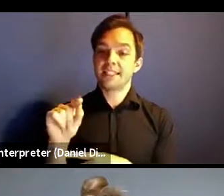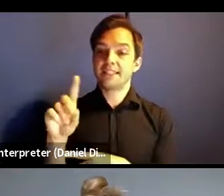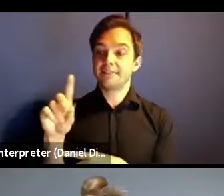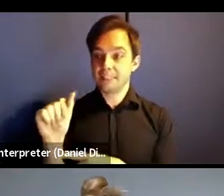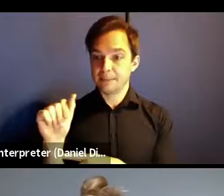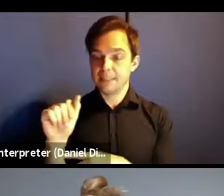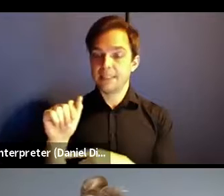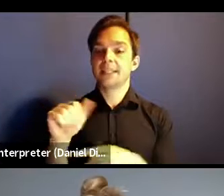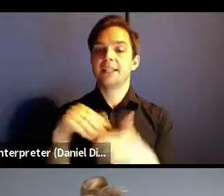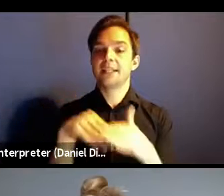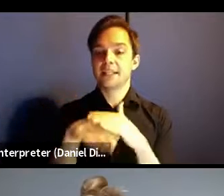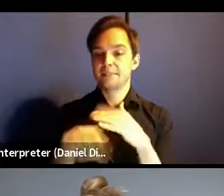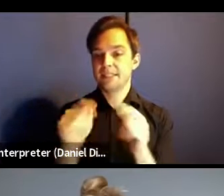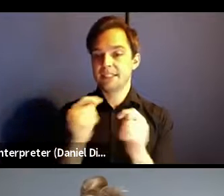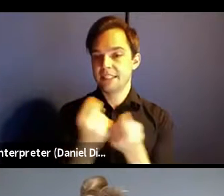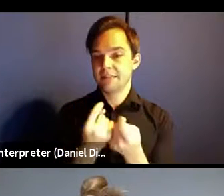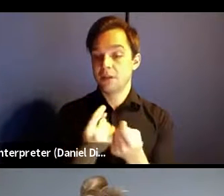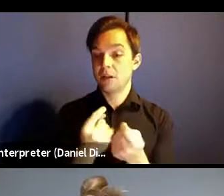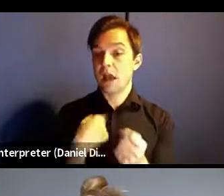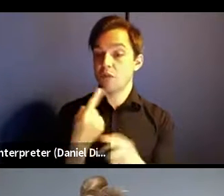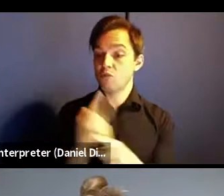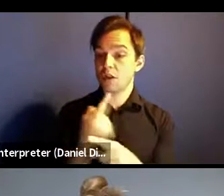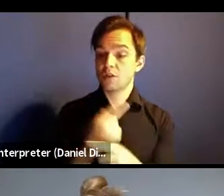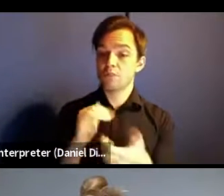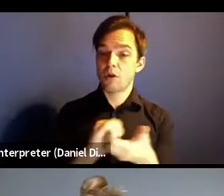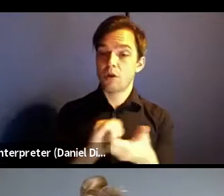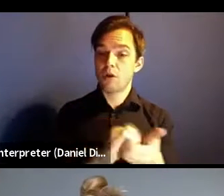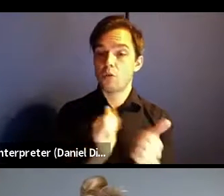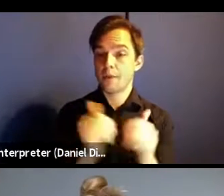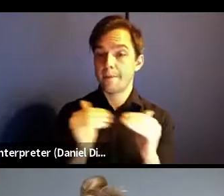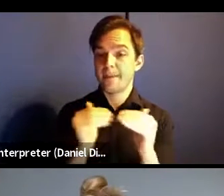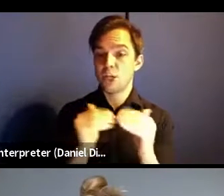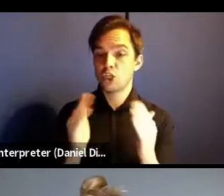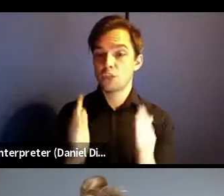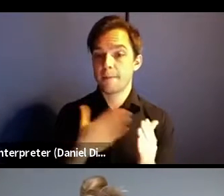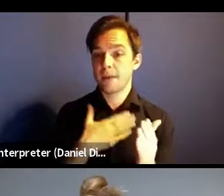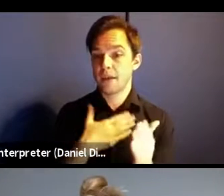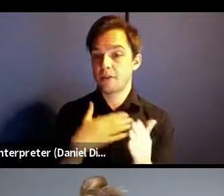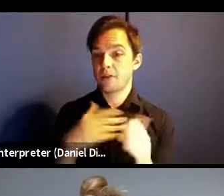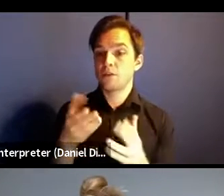and regularly partner with peers of mine through EDUCAUSE and industry association,